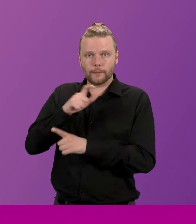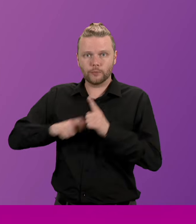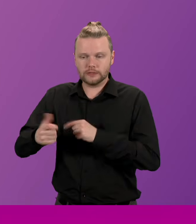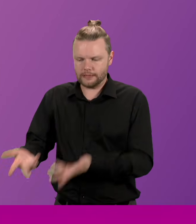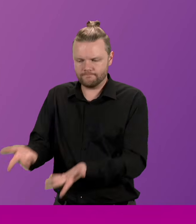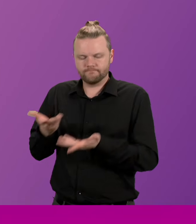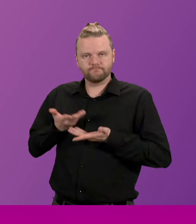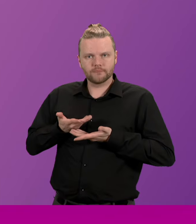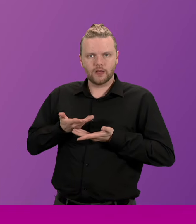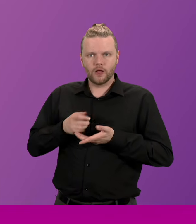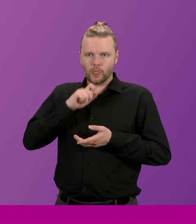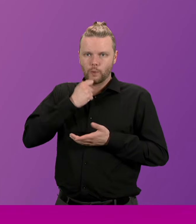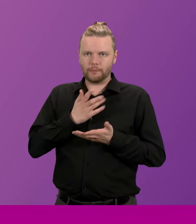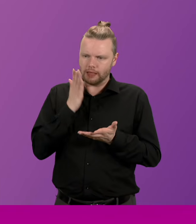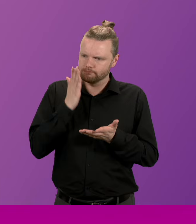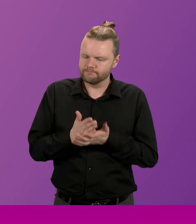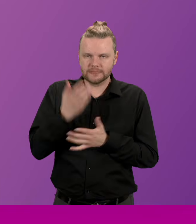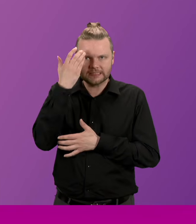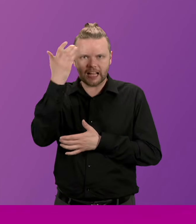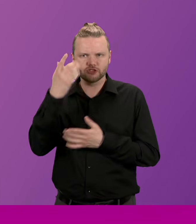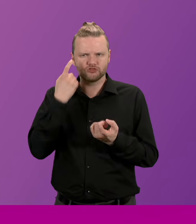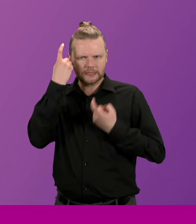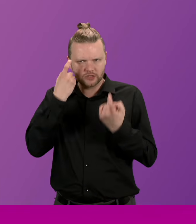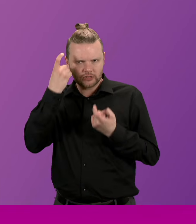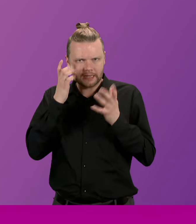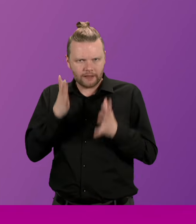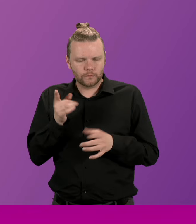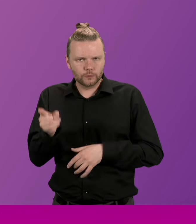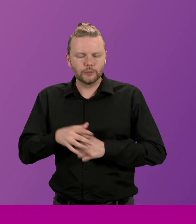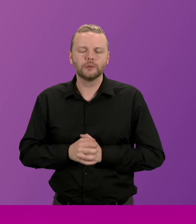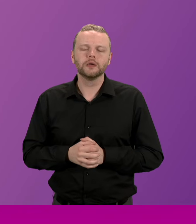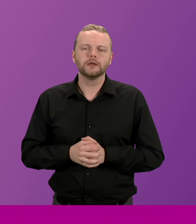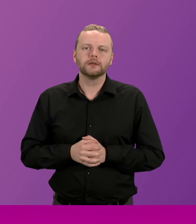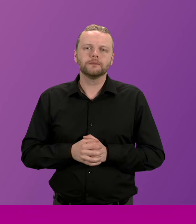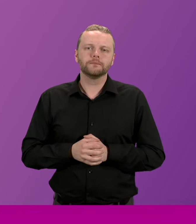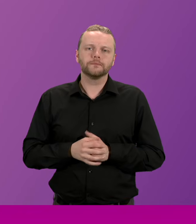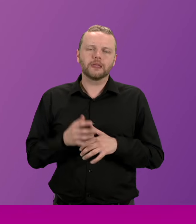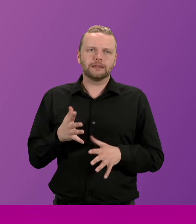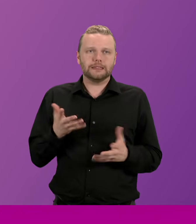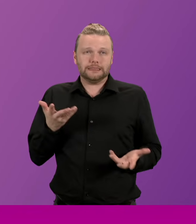There will be statutory considerations to take into account as well. Depending on the course